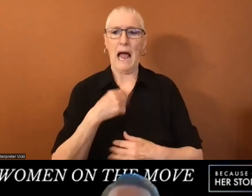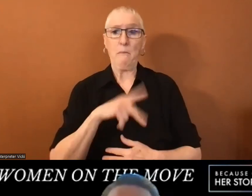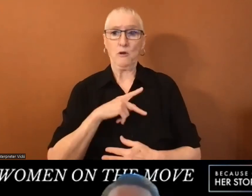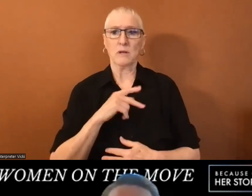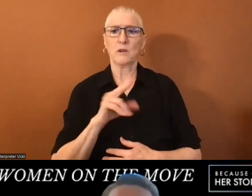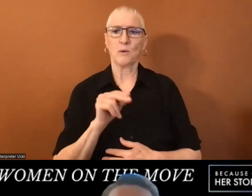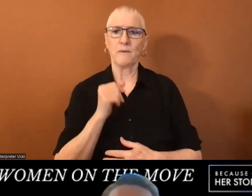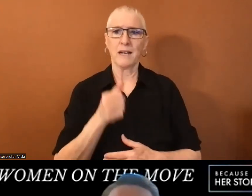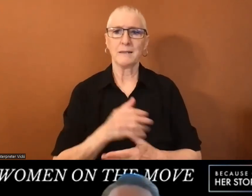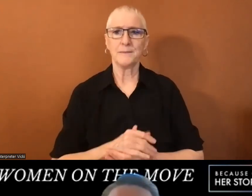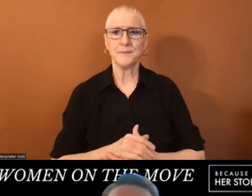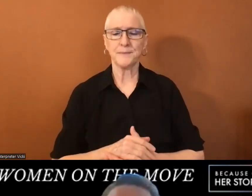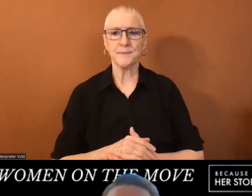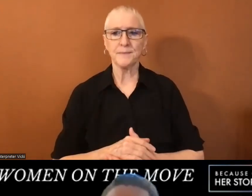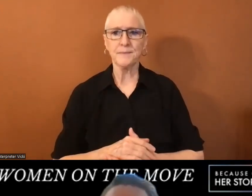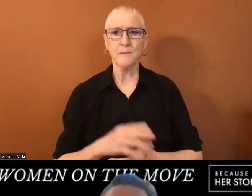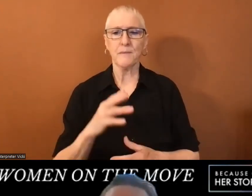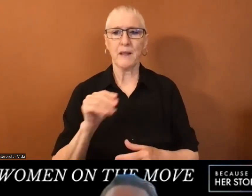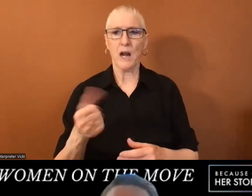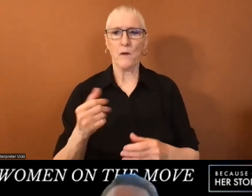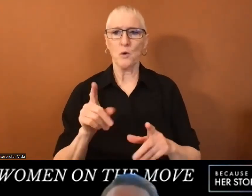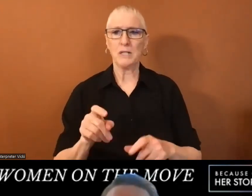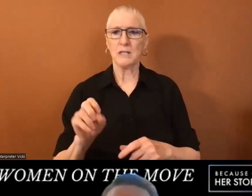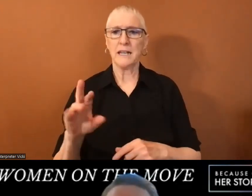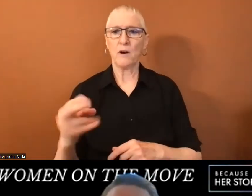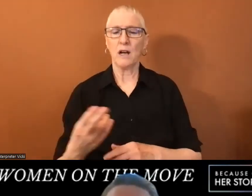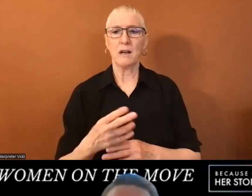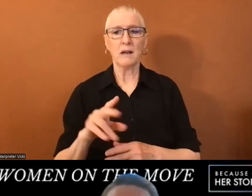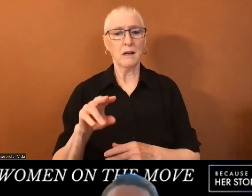have not. >>Shelby: Yeah, and we have another question here. Sarah, do whales migrate in groups?